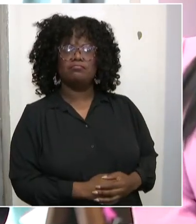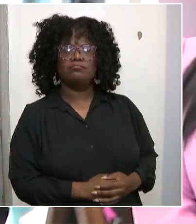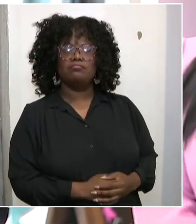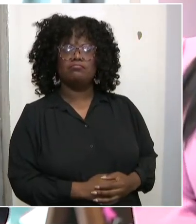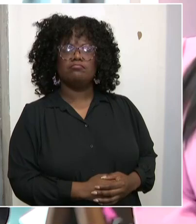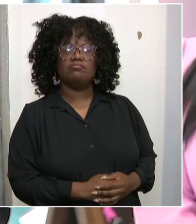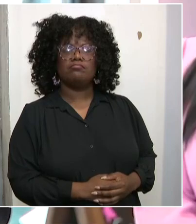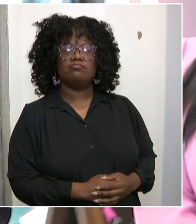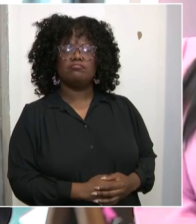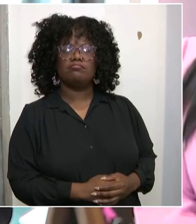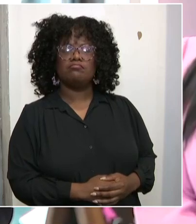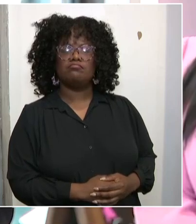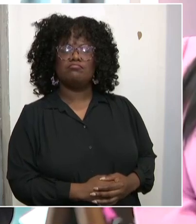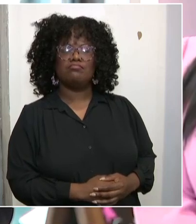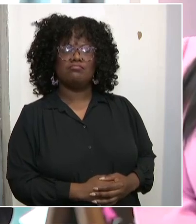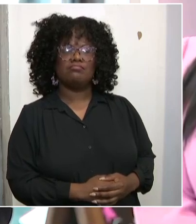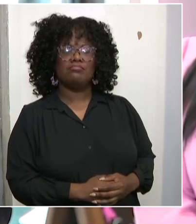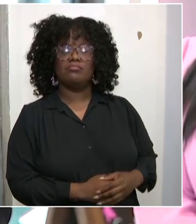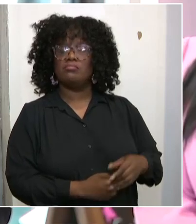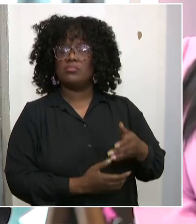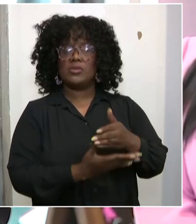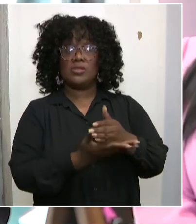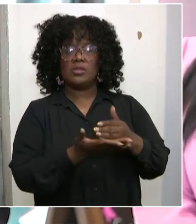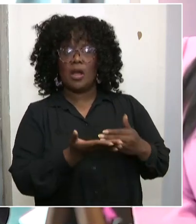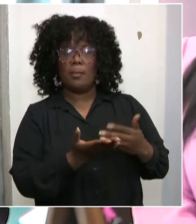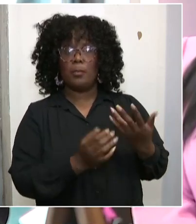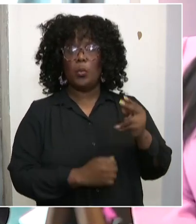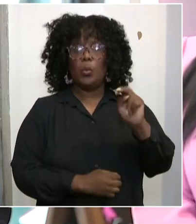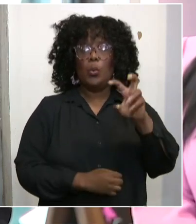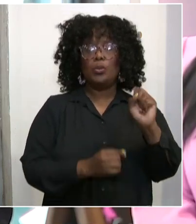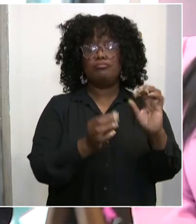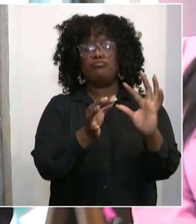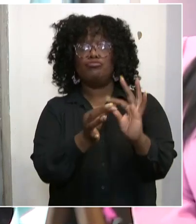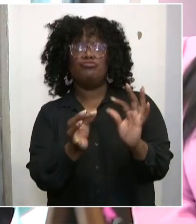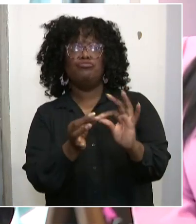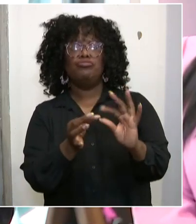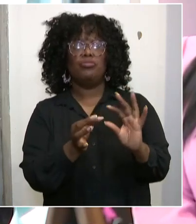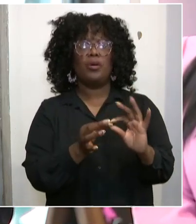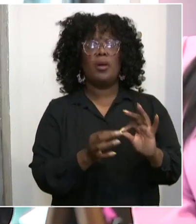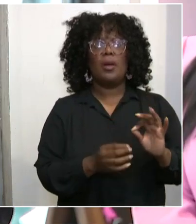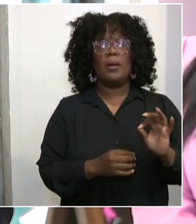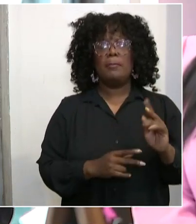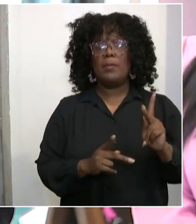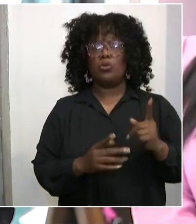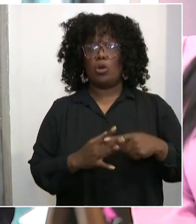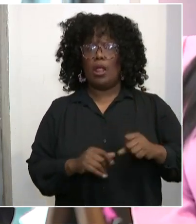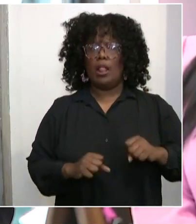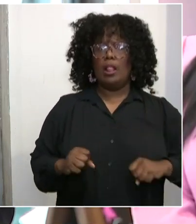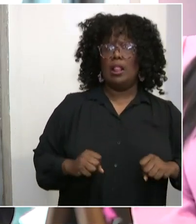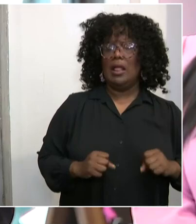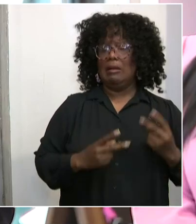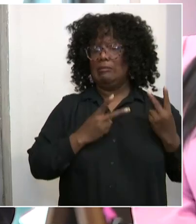but the overall positive influence and the reason, you know, advocacy and all of the specific aspects of world pride.